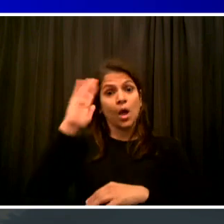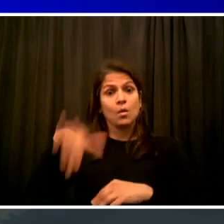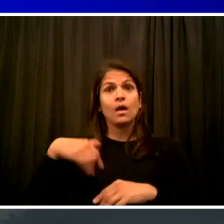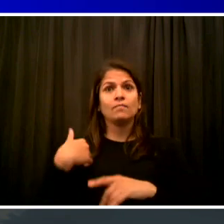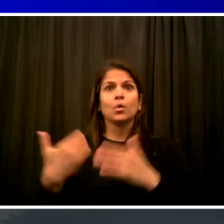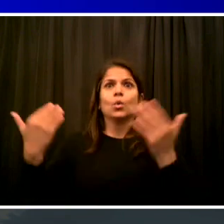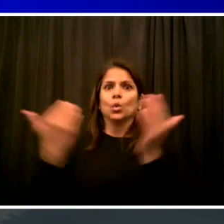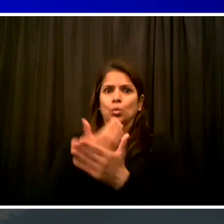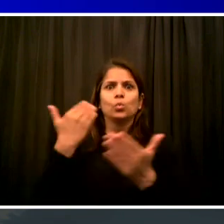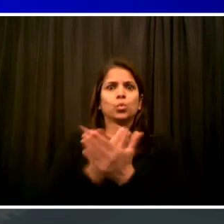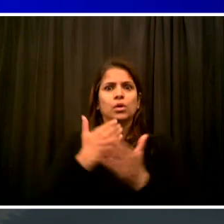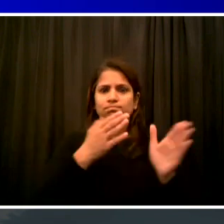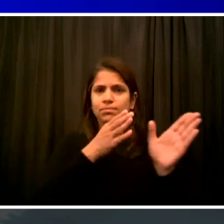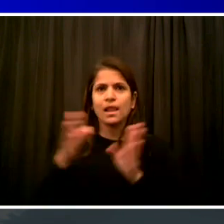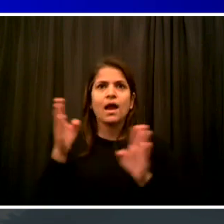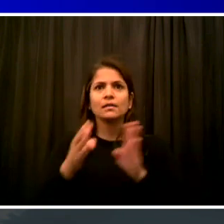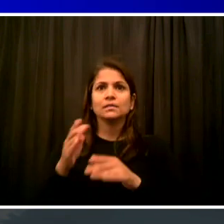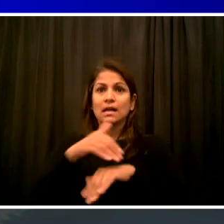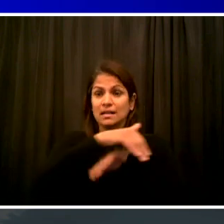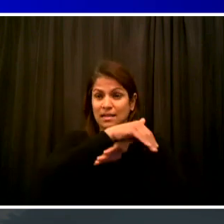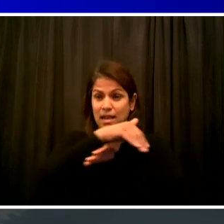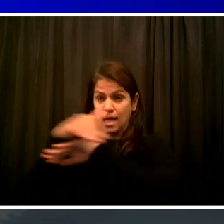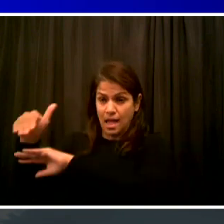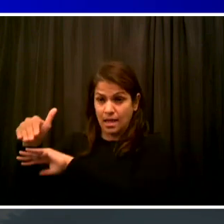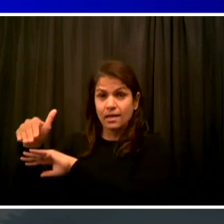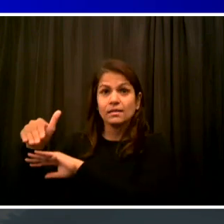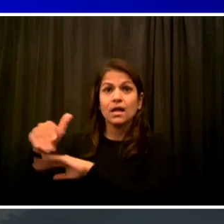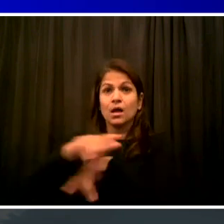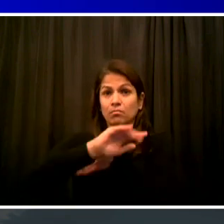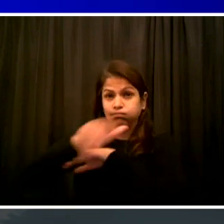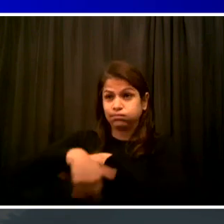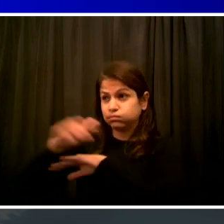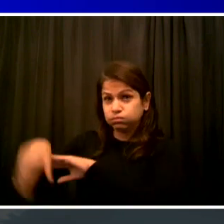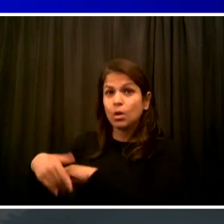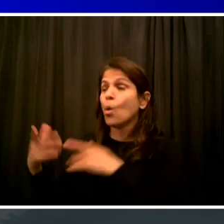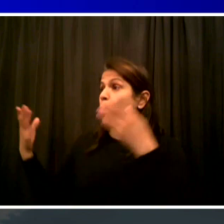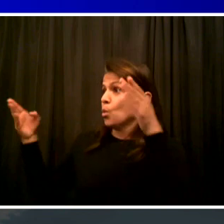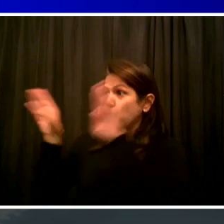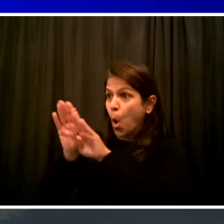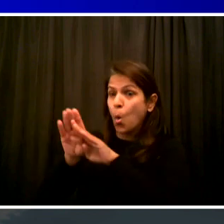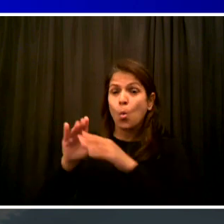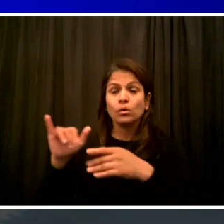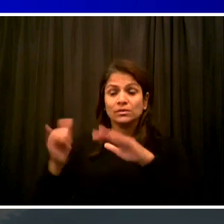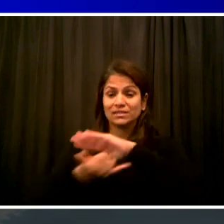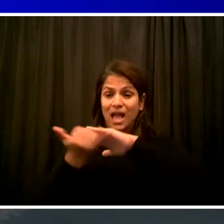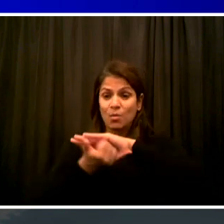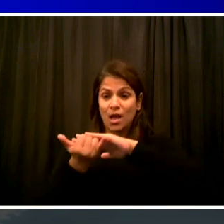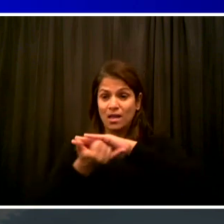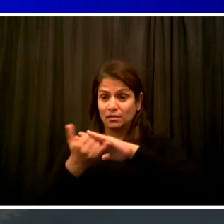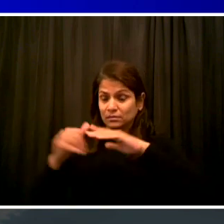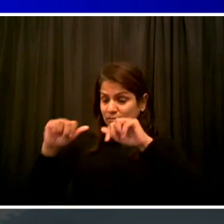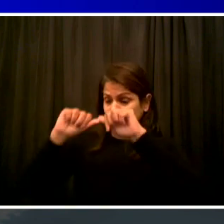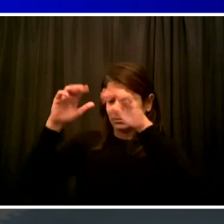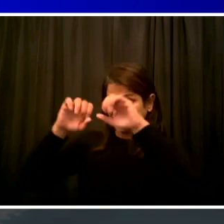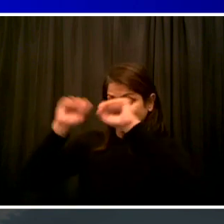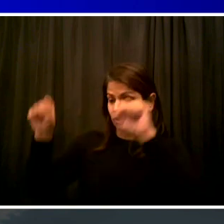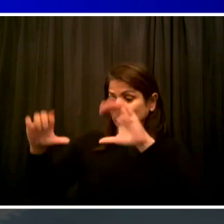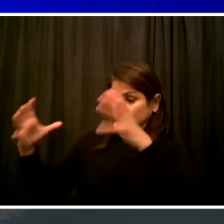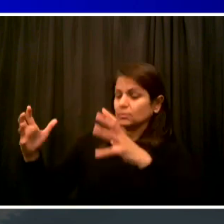RELATED TOTH IS NEW PLAN TO CLEAN THE SUBWAYS EACH INGH.T AND AMPLIFY THE OPPORTUNITIES FOR